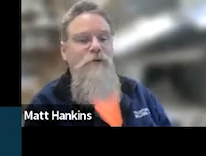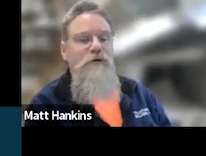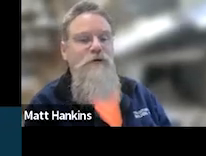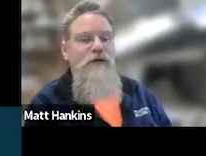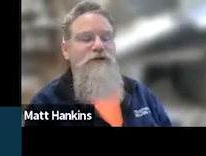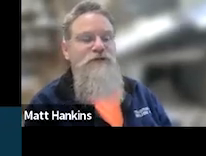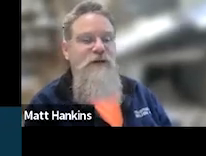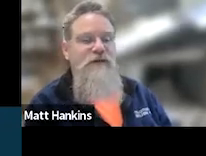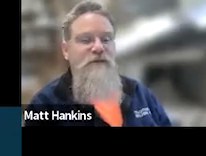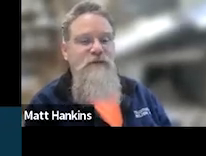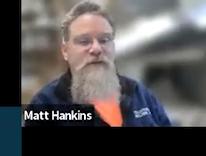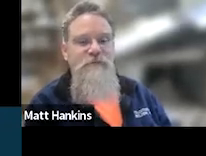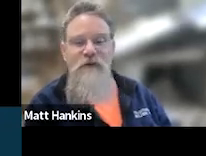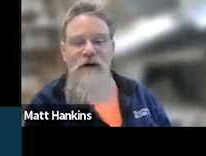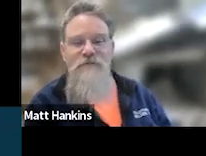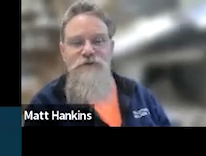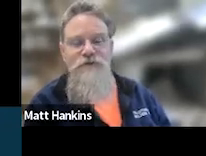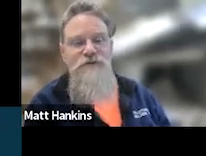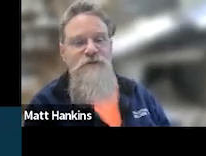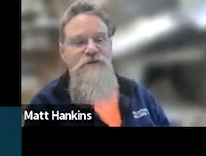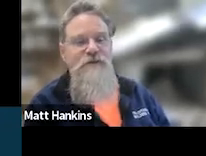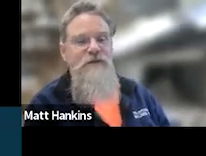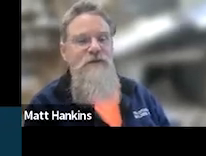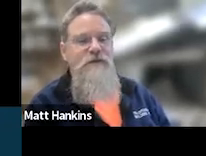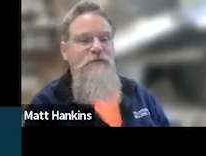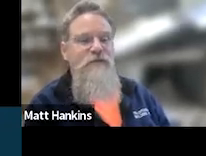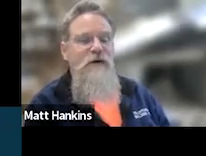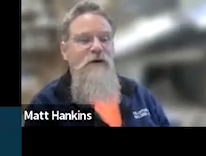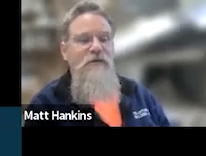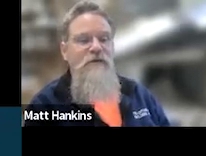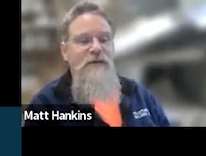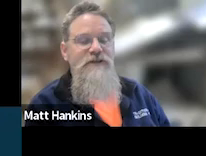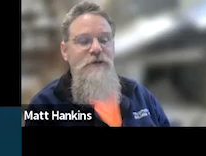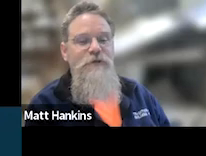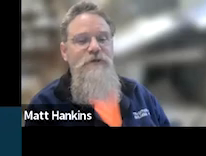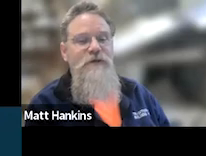They were studying, there was a lot of interest in antiquity,